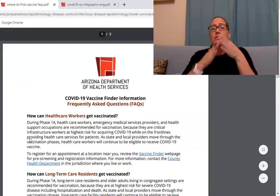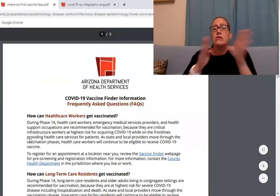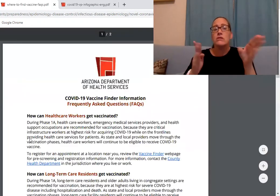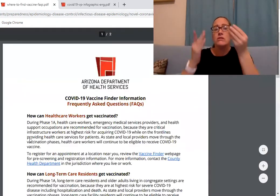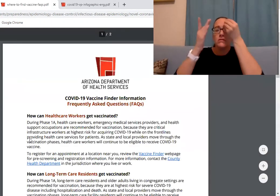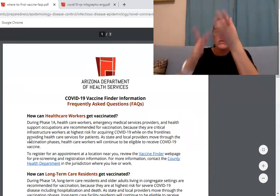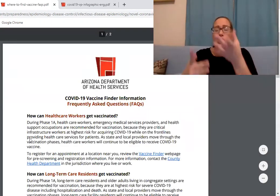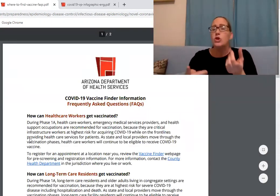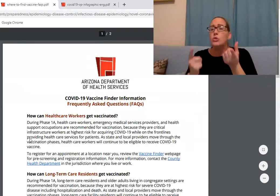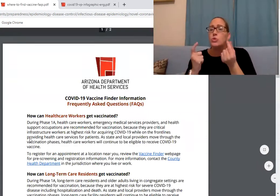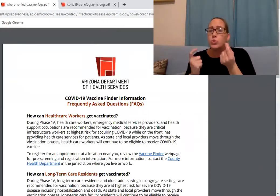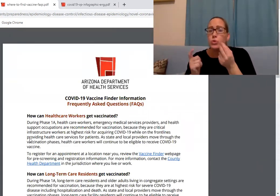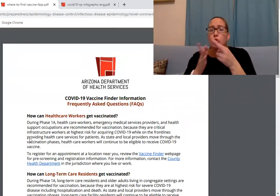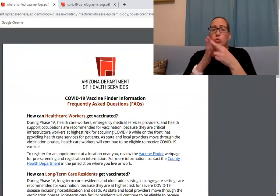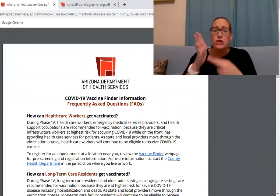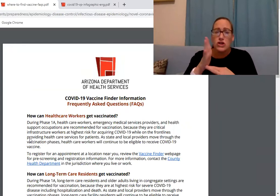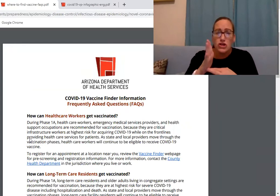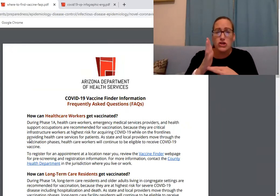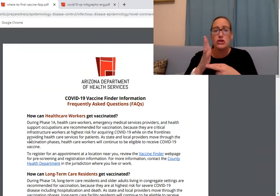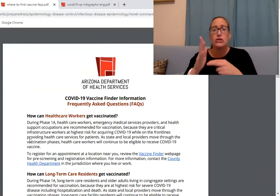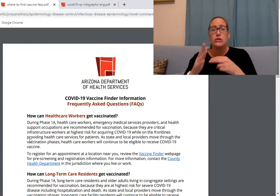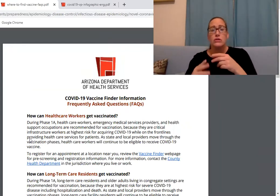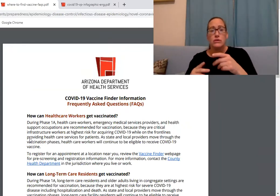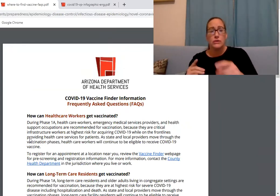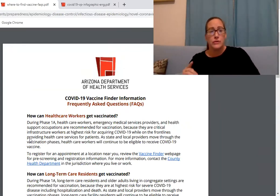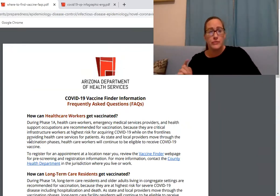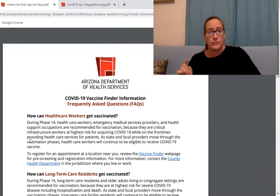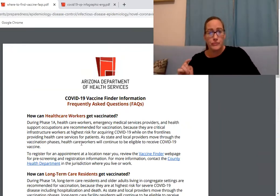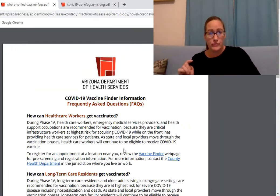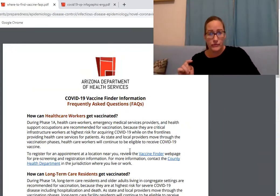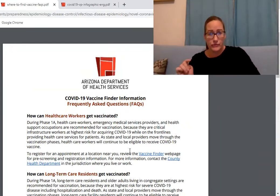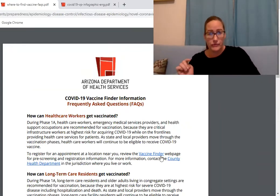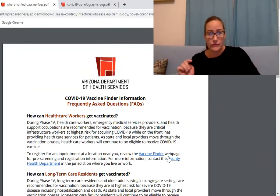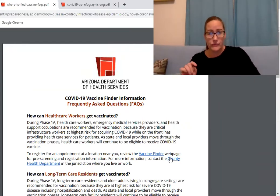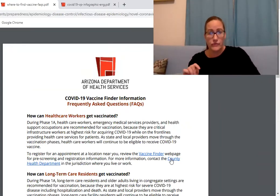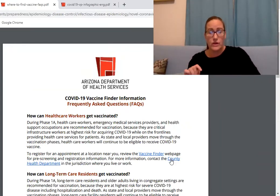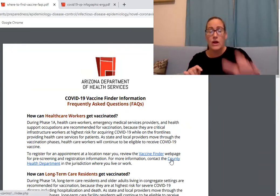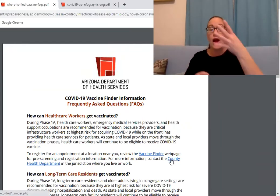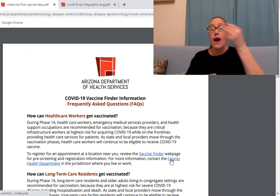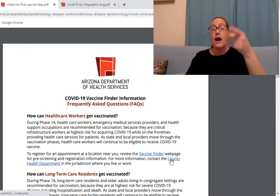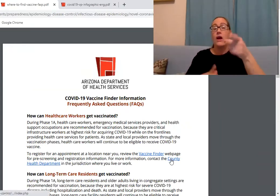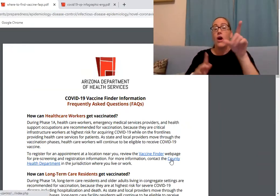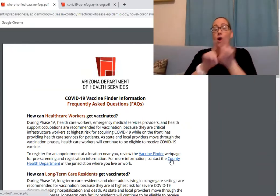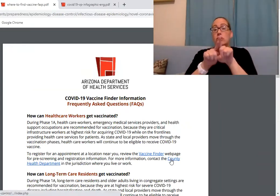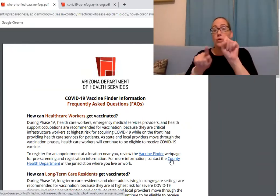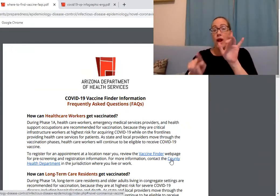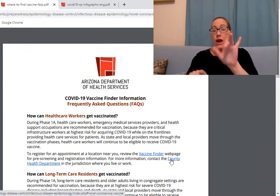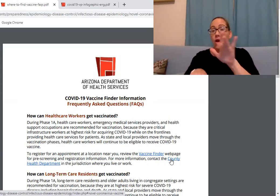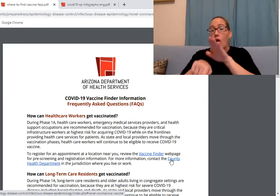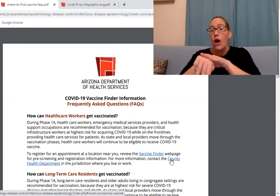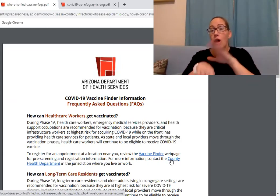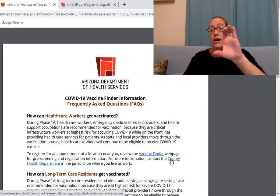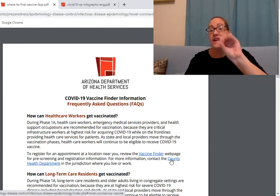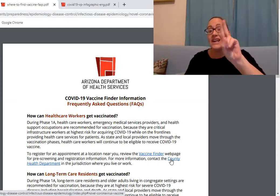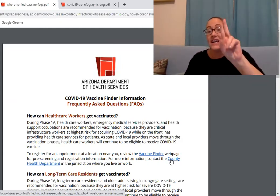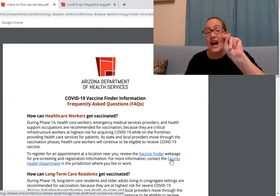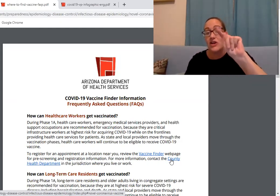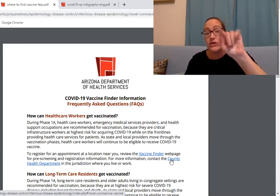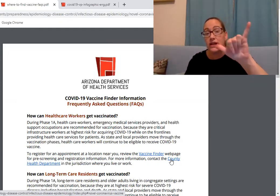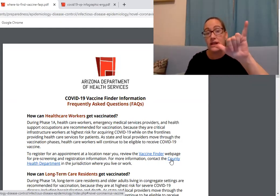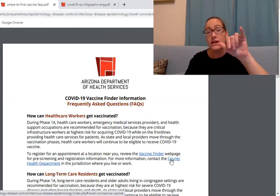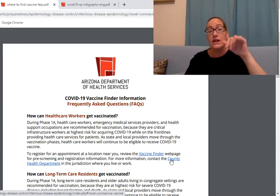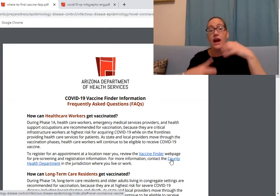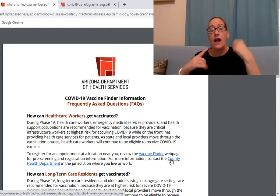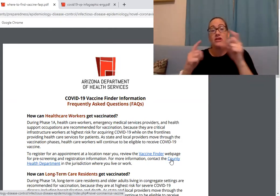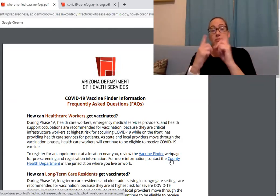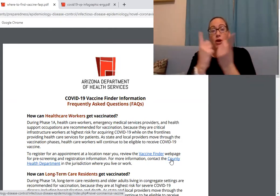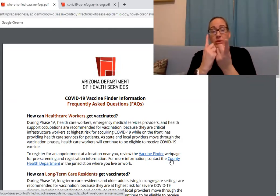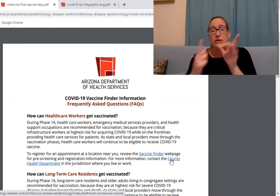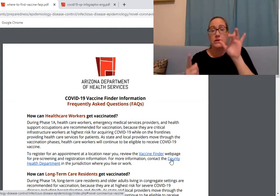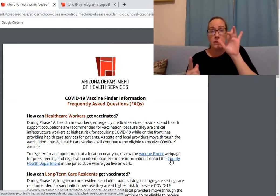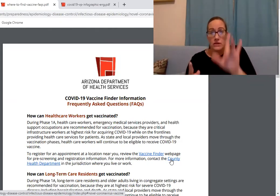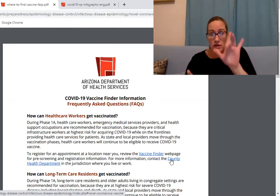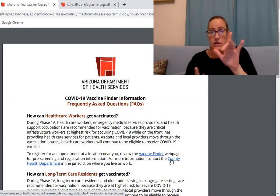On this page, it shares general information about the vaccine finder, what to do and how to register. Also, you can click on County health department link.